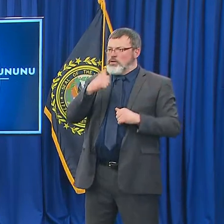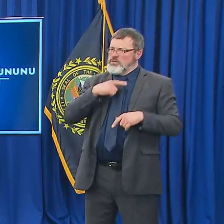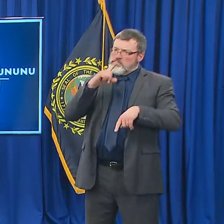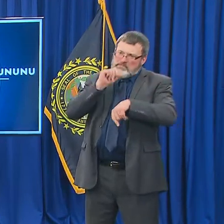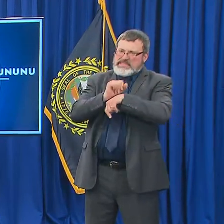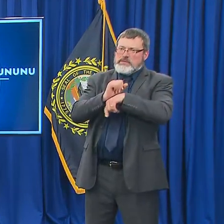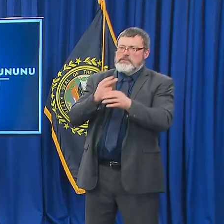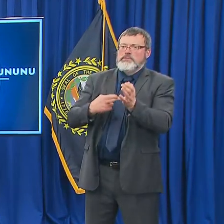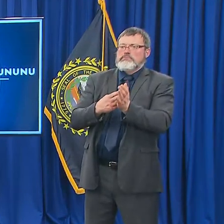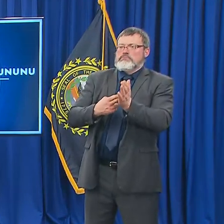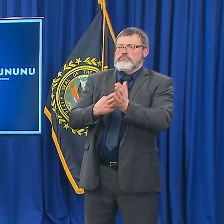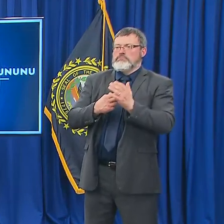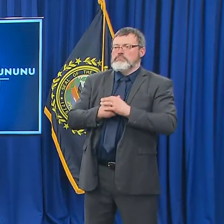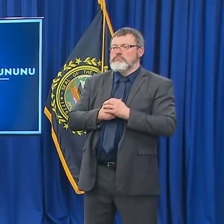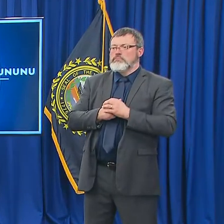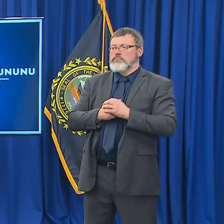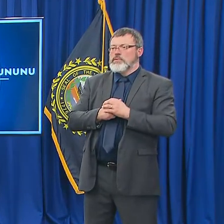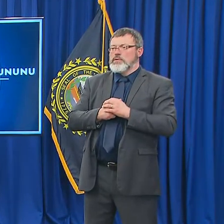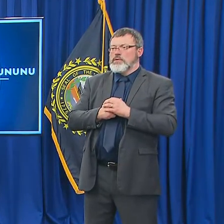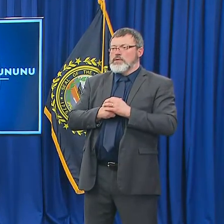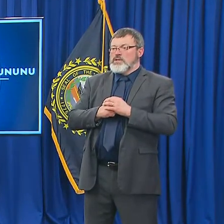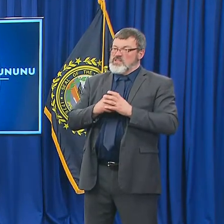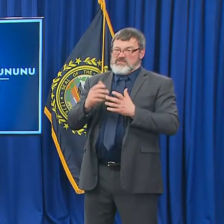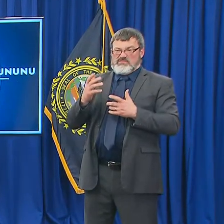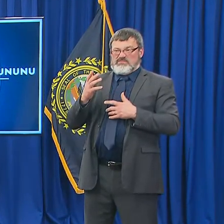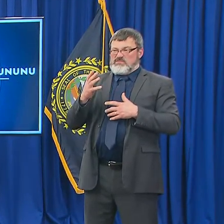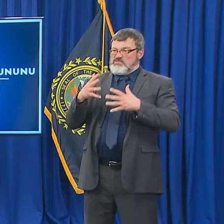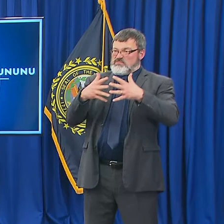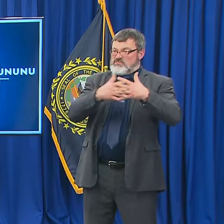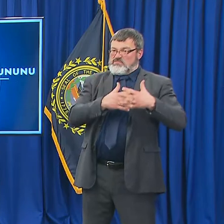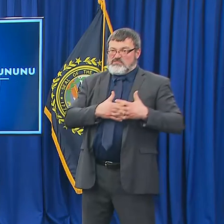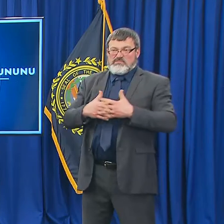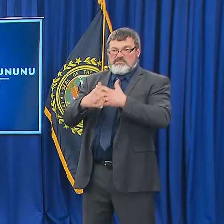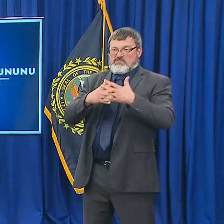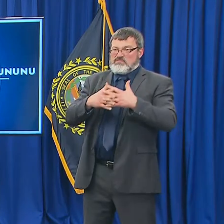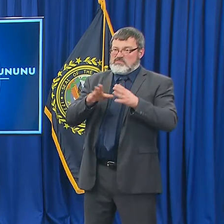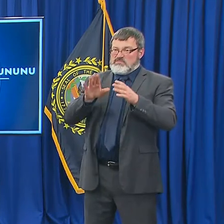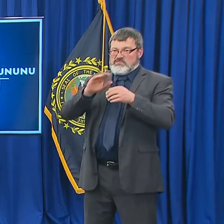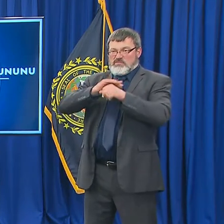off to the folks Health and Human Services even the state police that has assisted us a lot of folks all